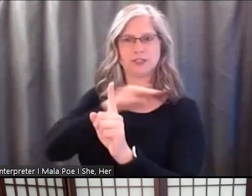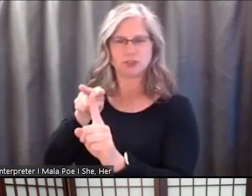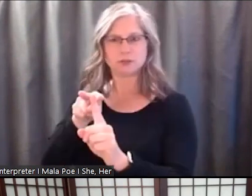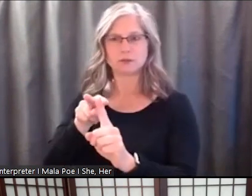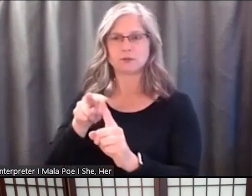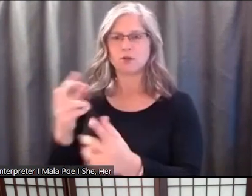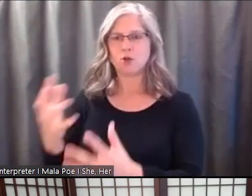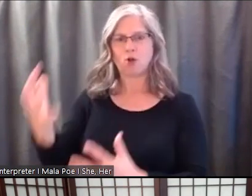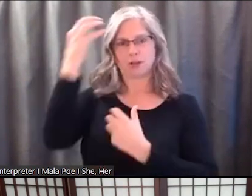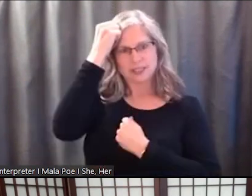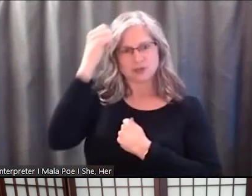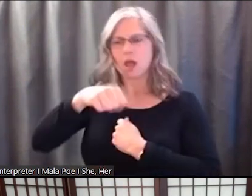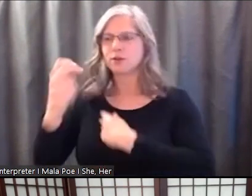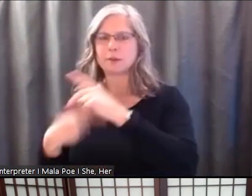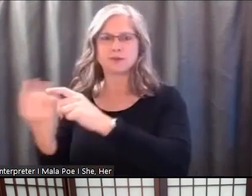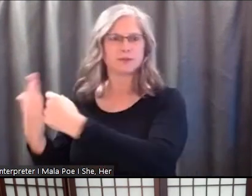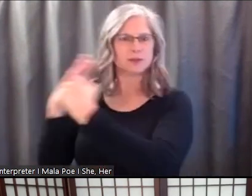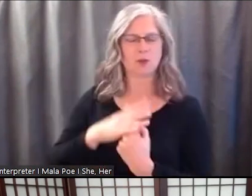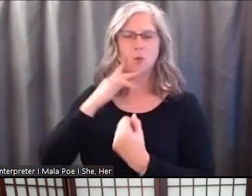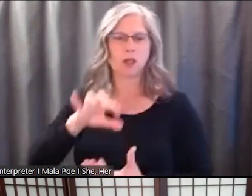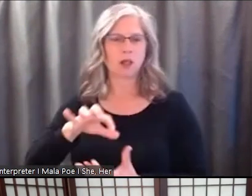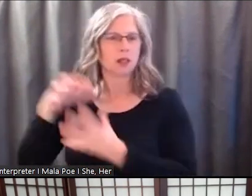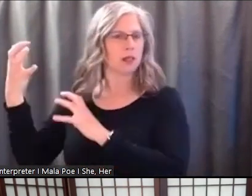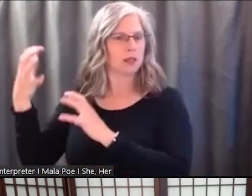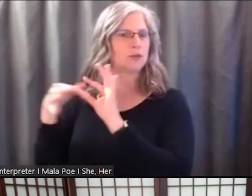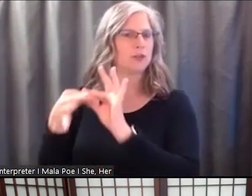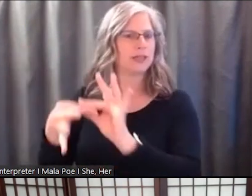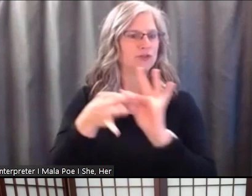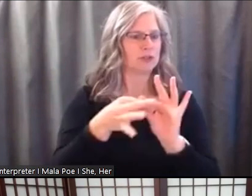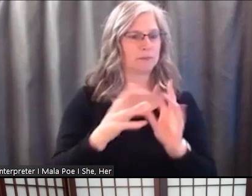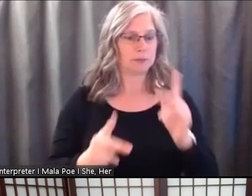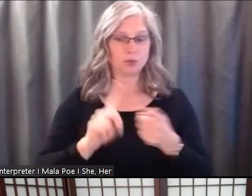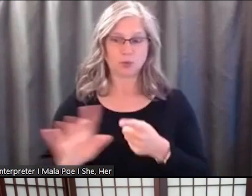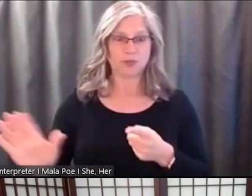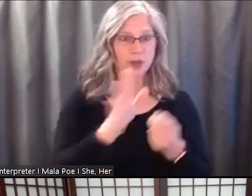forms of oppression disrupt relationships of people to their own lands and to their own languages.